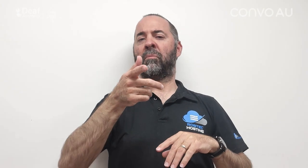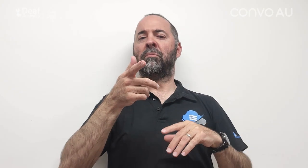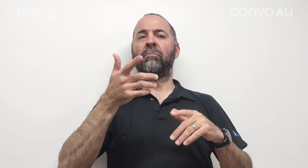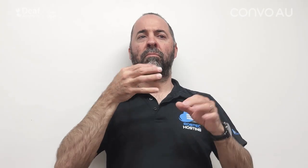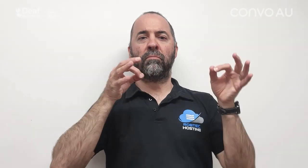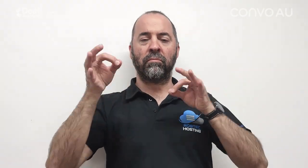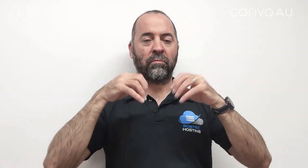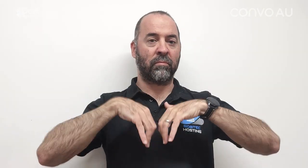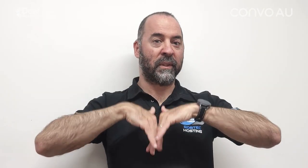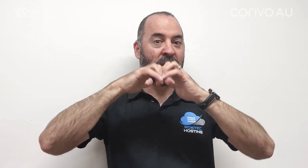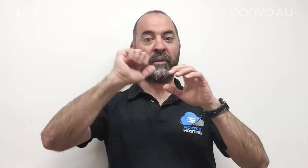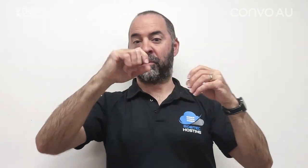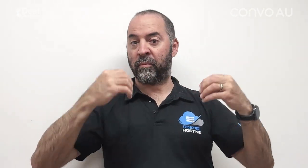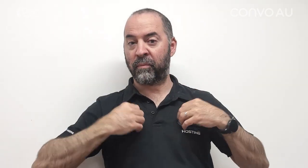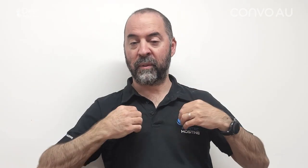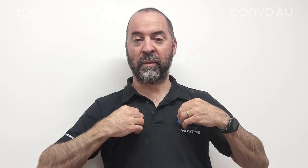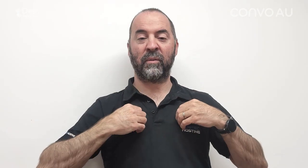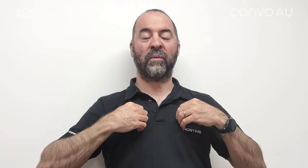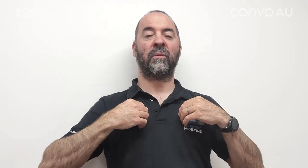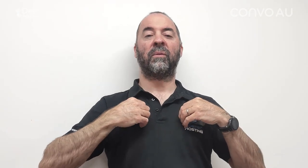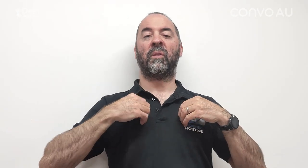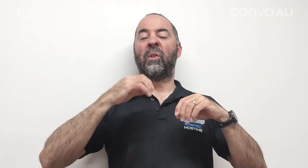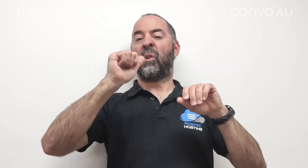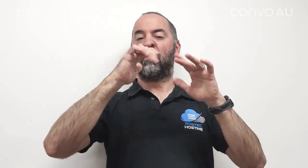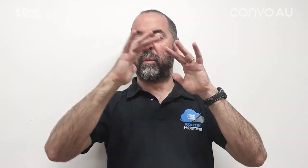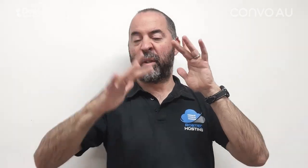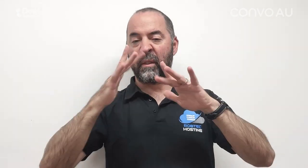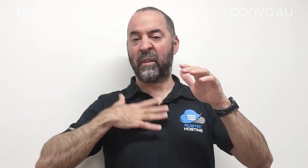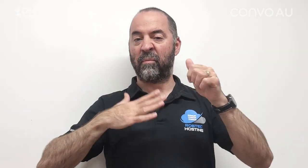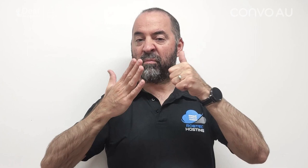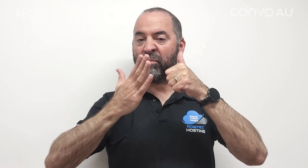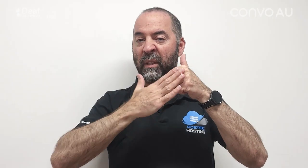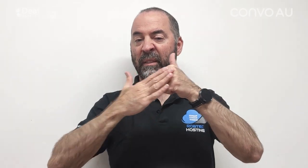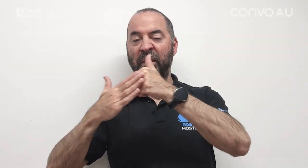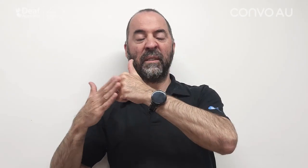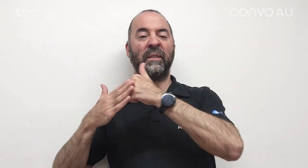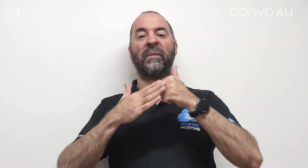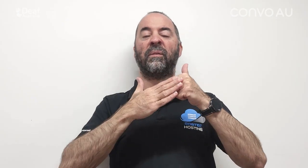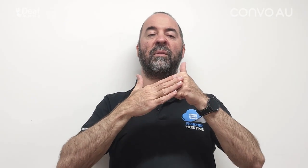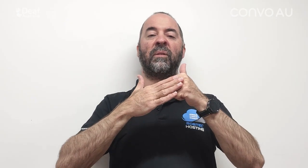If you’re setting up a business, have a website that needs maintenance,